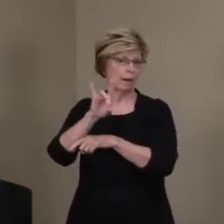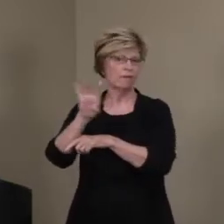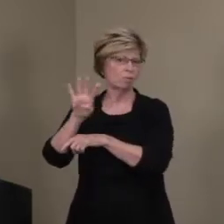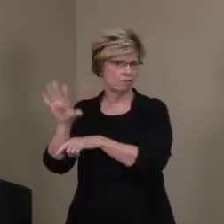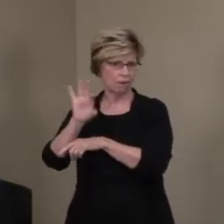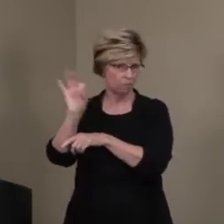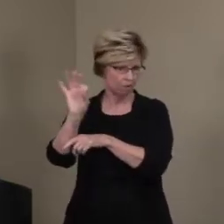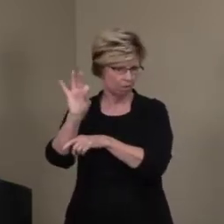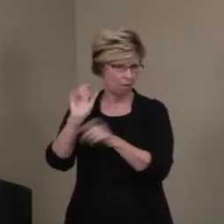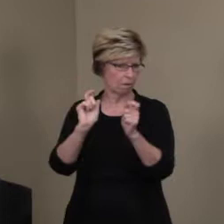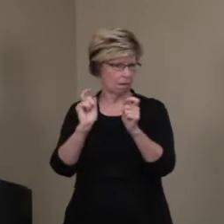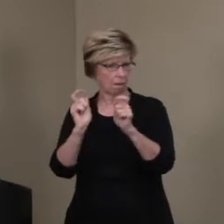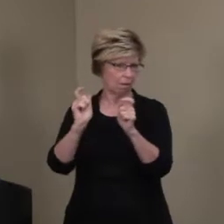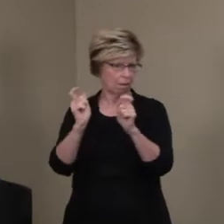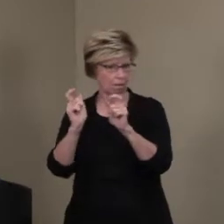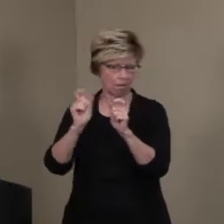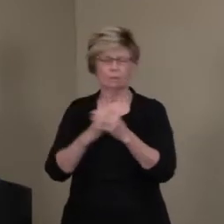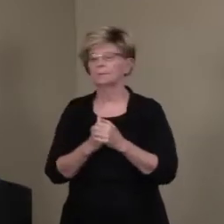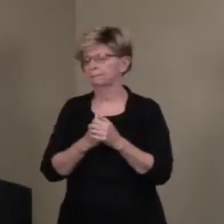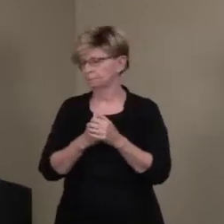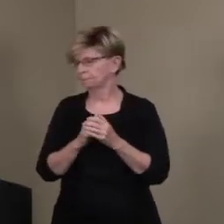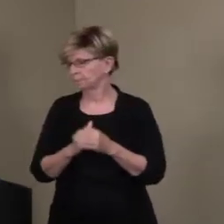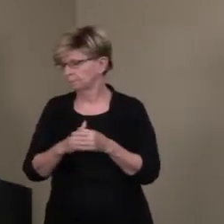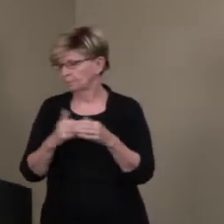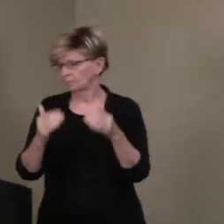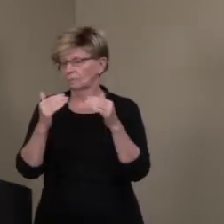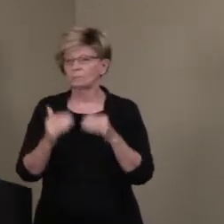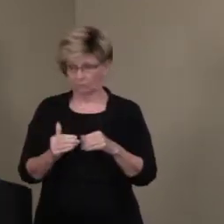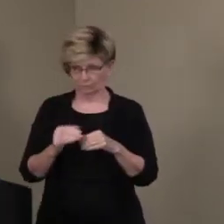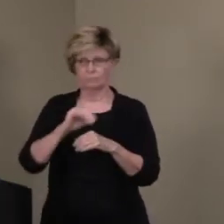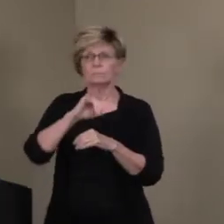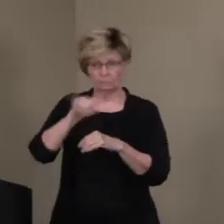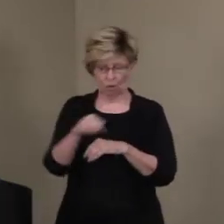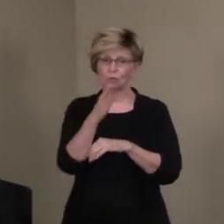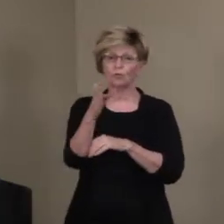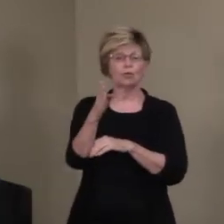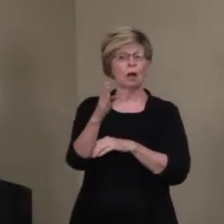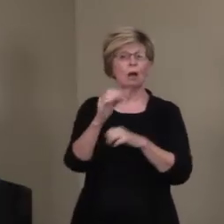perhaps the student or the student can arrive at 3:45 due to transportation needs